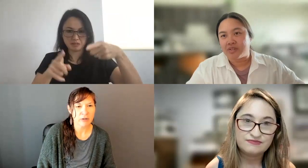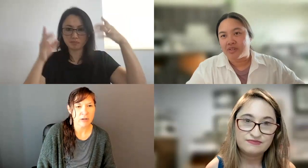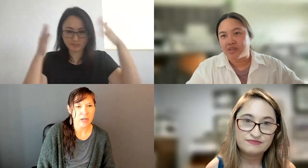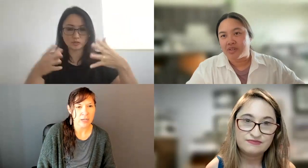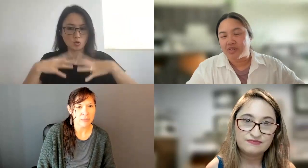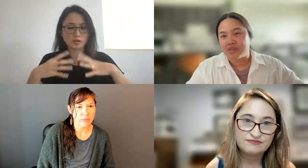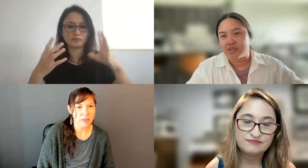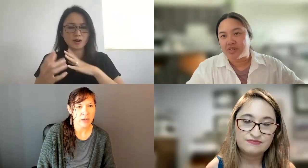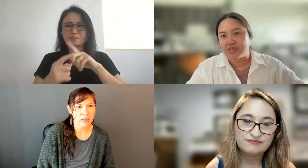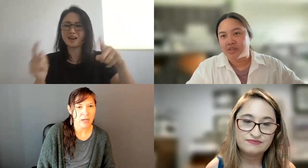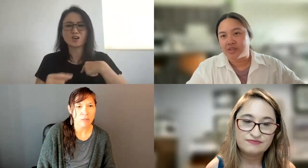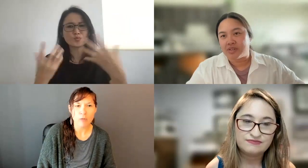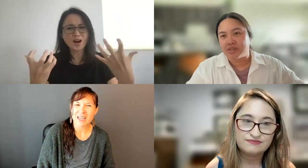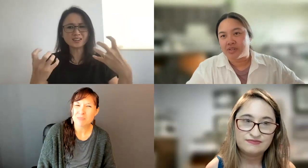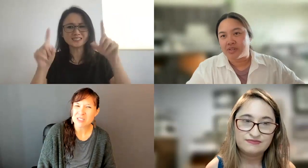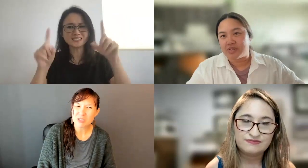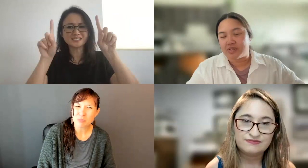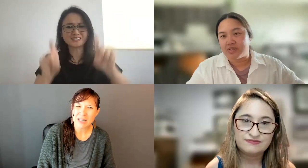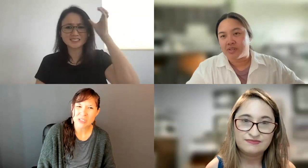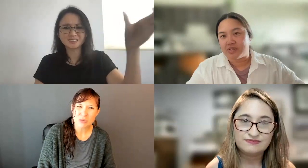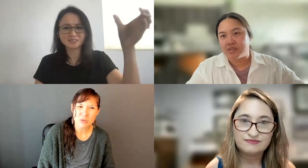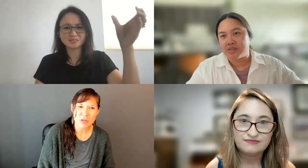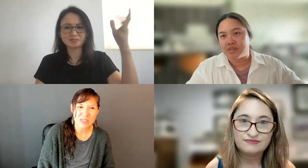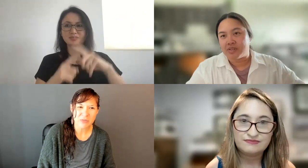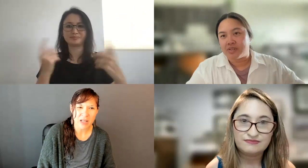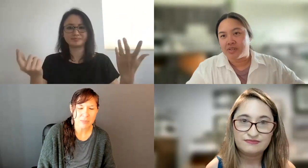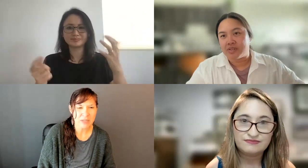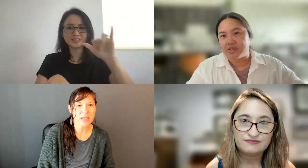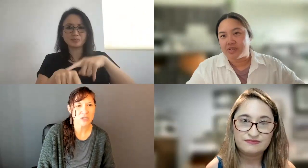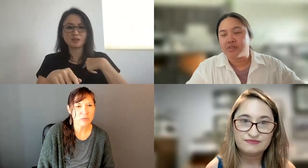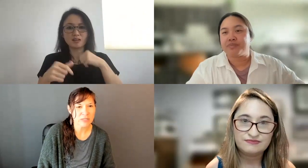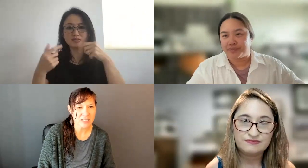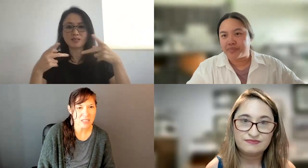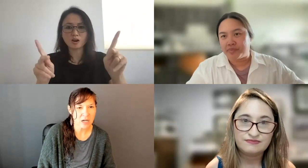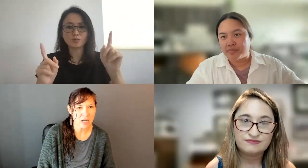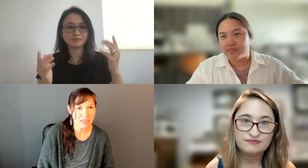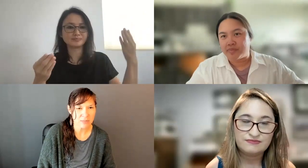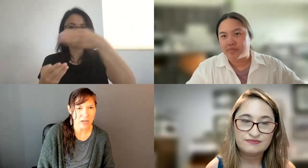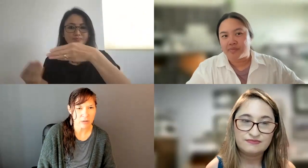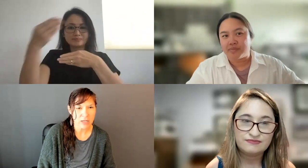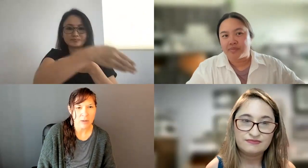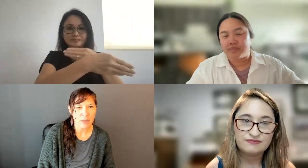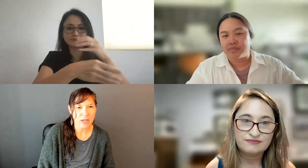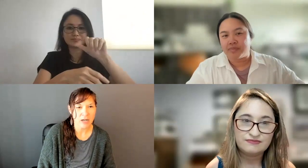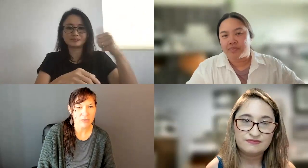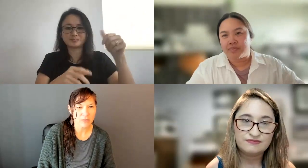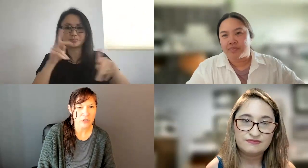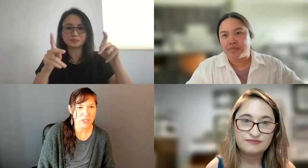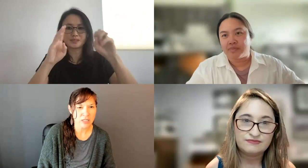And we decided we wanted to focus on clothing, but I wanted to make sure we had a chance to do some concept testing, but you really weren't allowed to go over